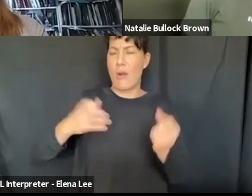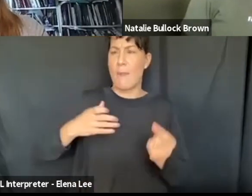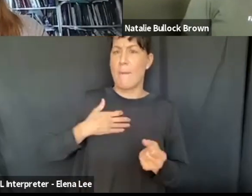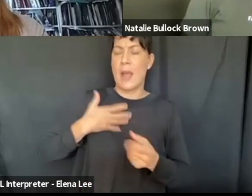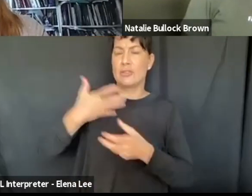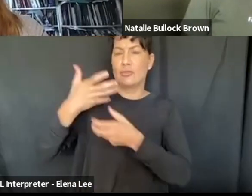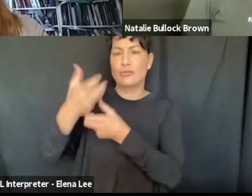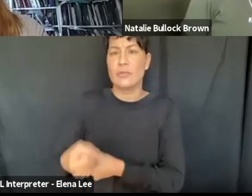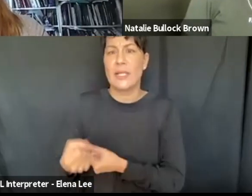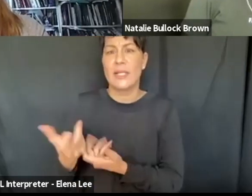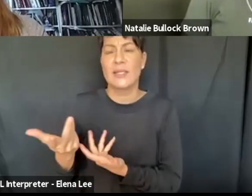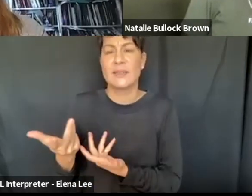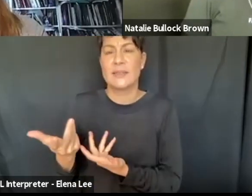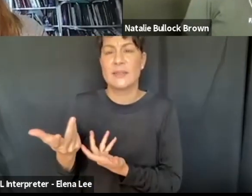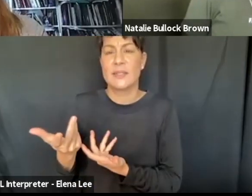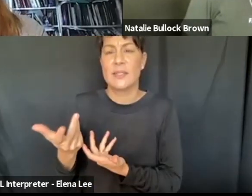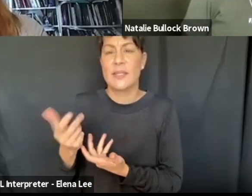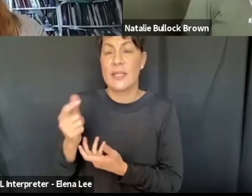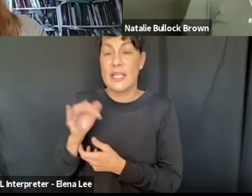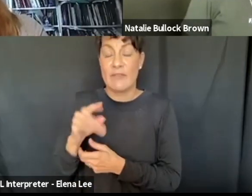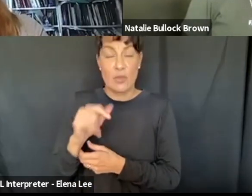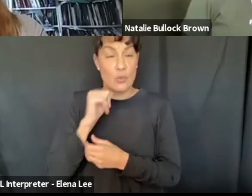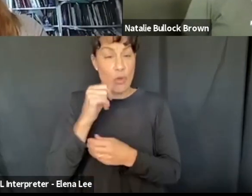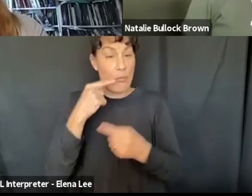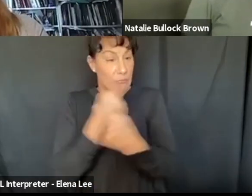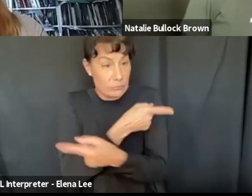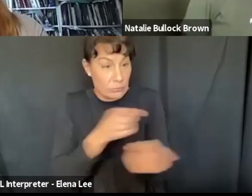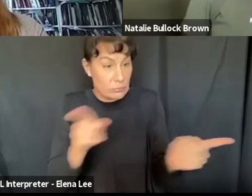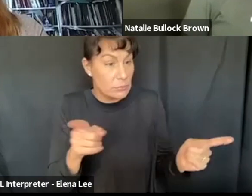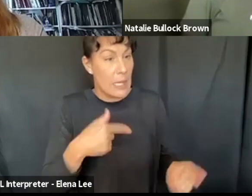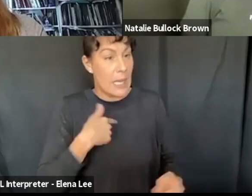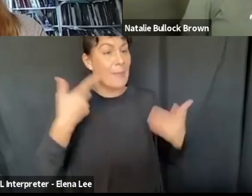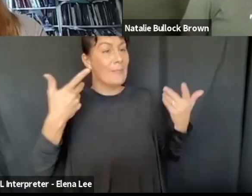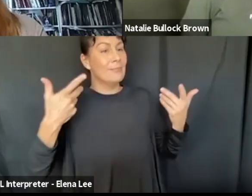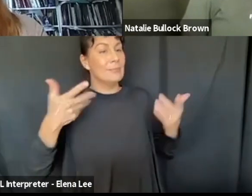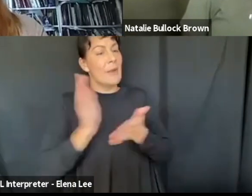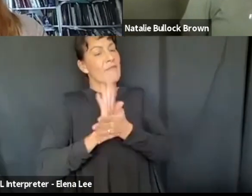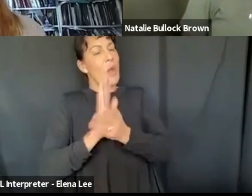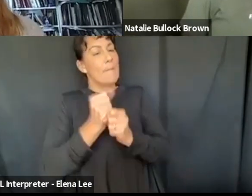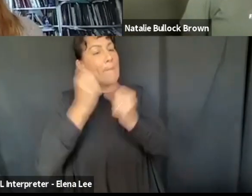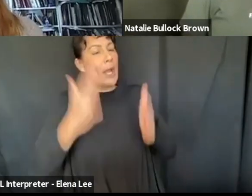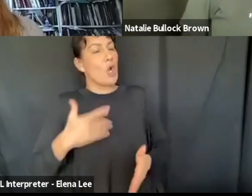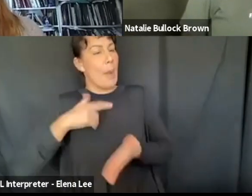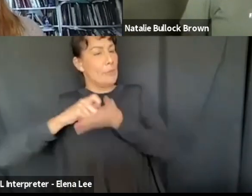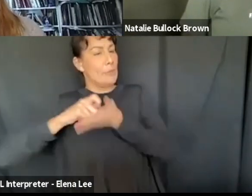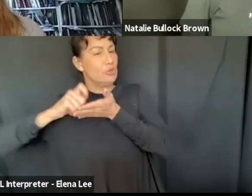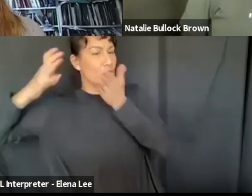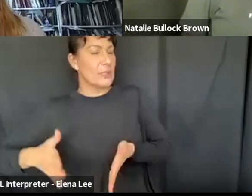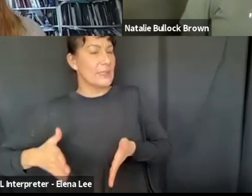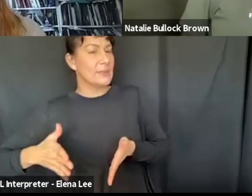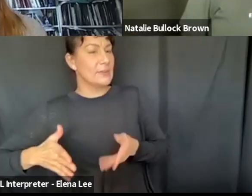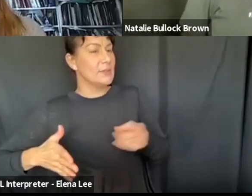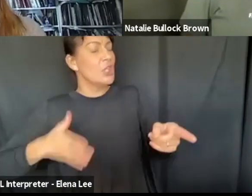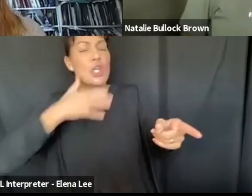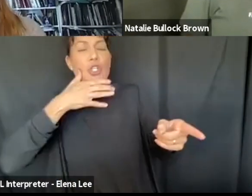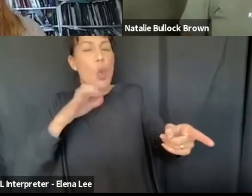If you don't announce yourself as a filmmaker, as a journalist right off the bat, you don't wanna deceive people. And often what I tell students